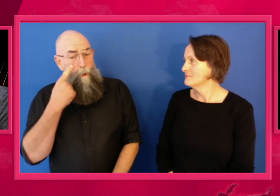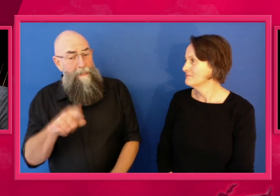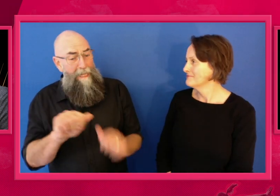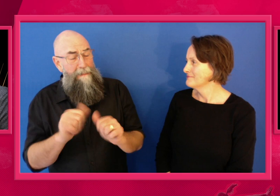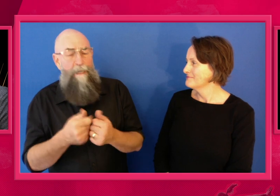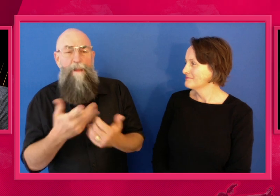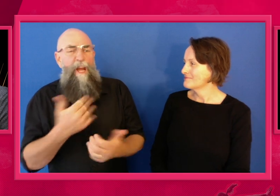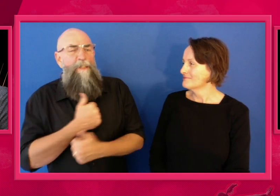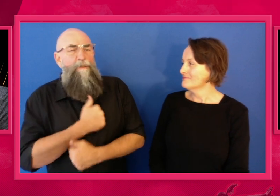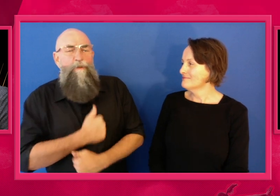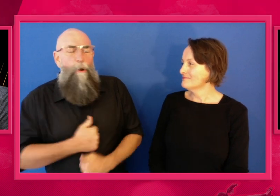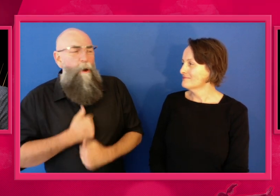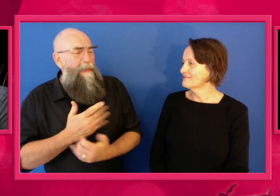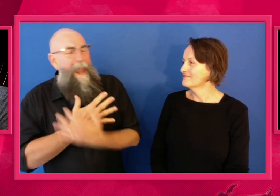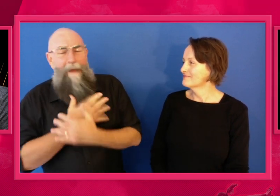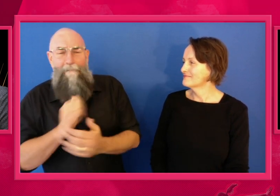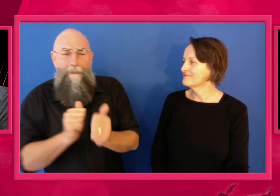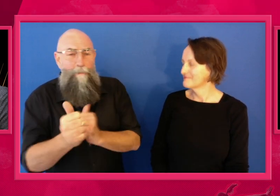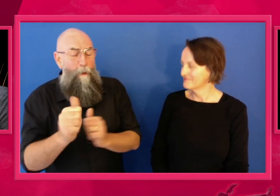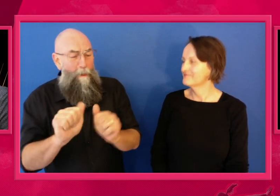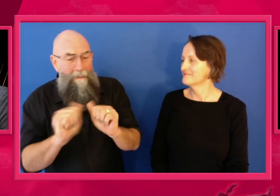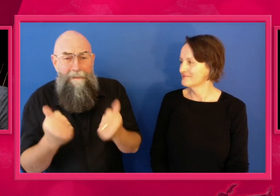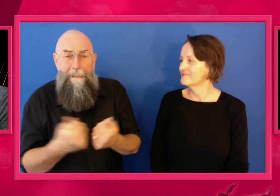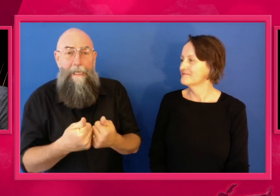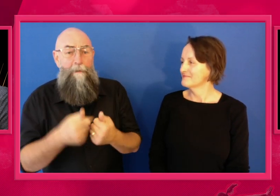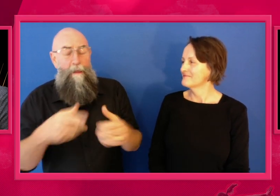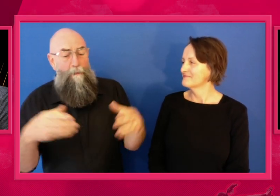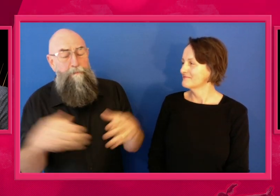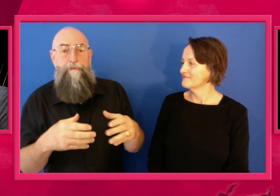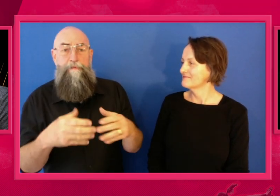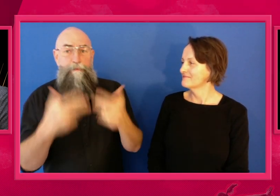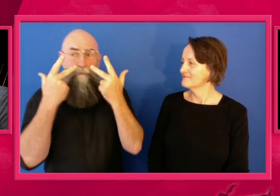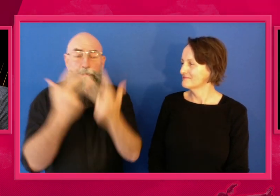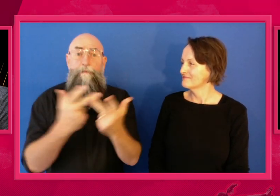The way they approach their sport, the team, the movement as a whole. The the idea that,